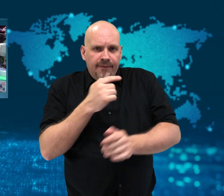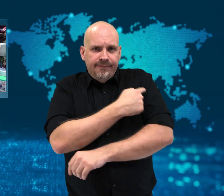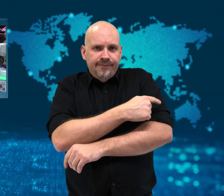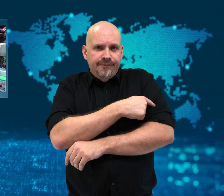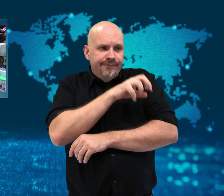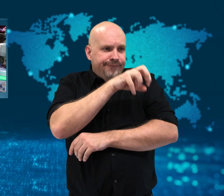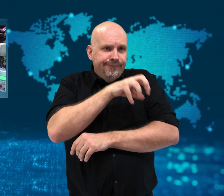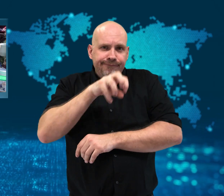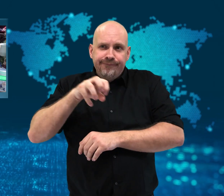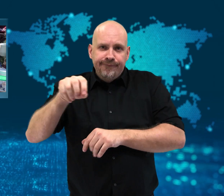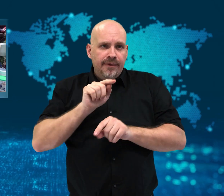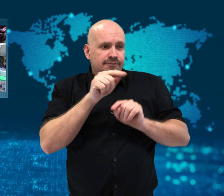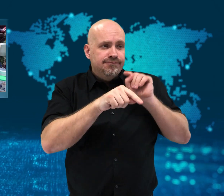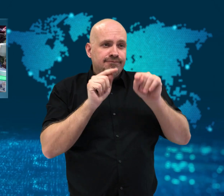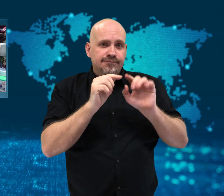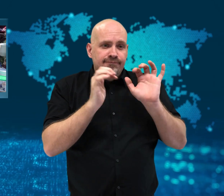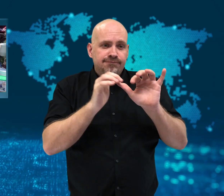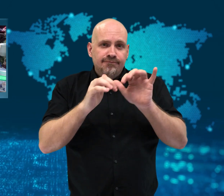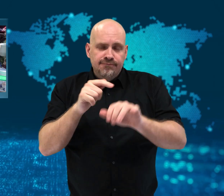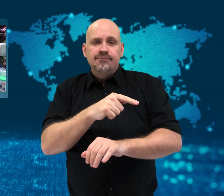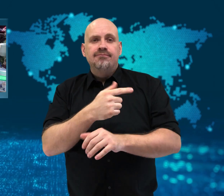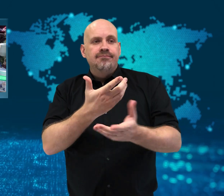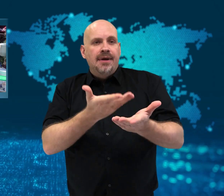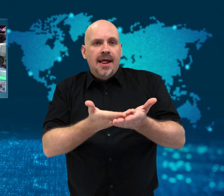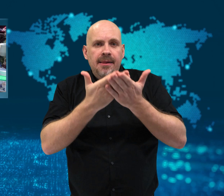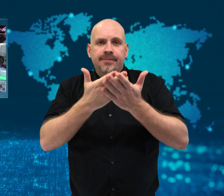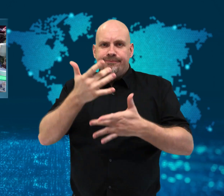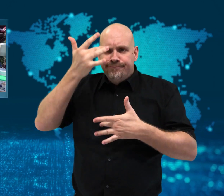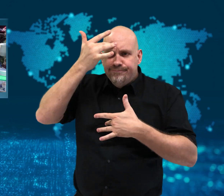and receive vaccinations.